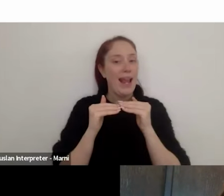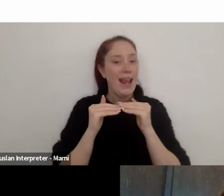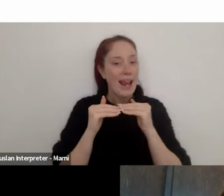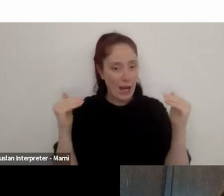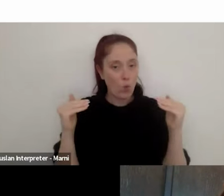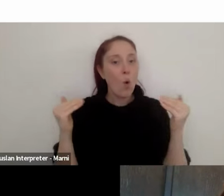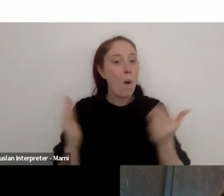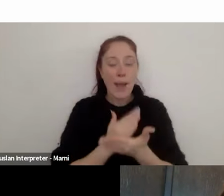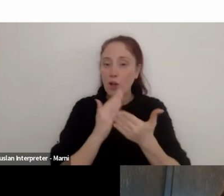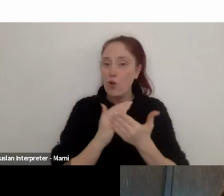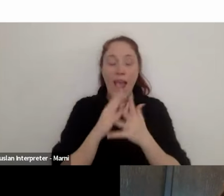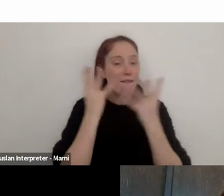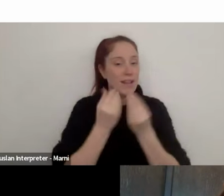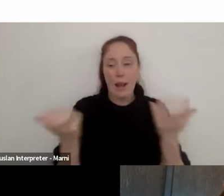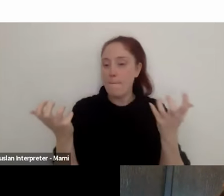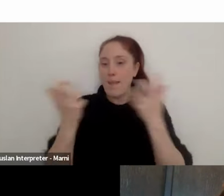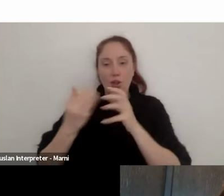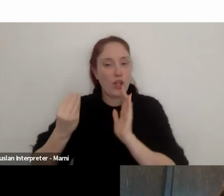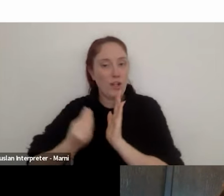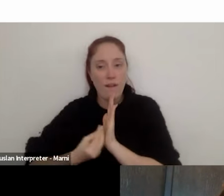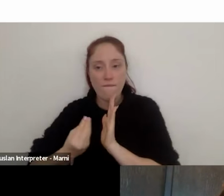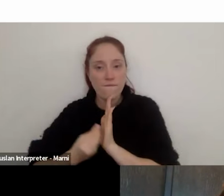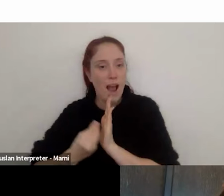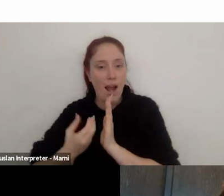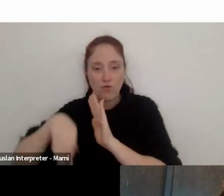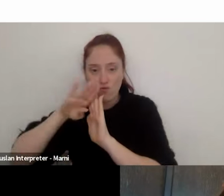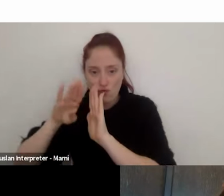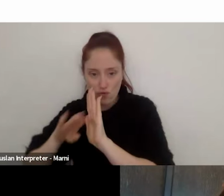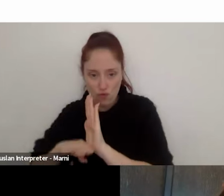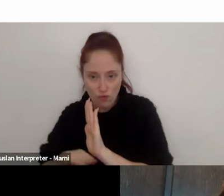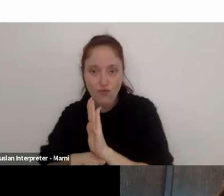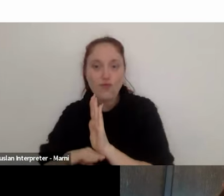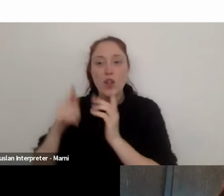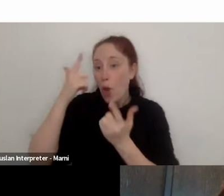the fund, the telling of Australian stories, and the innovation.